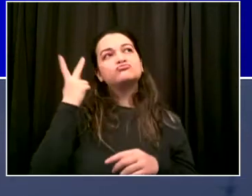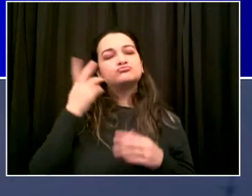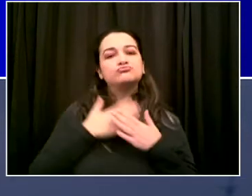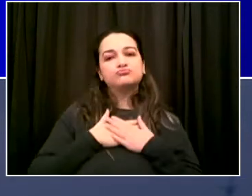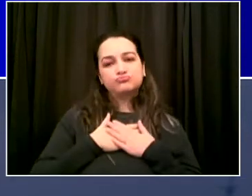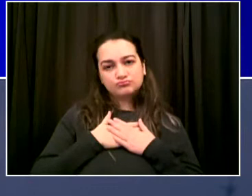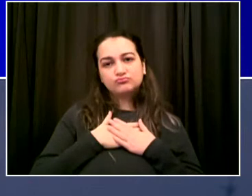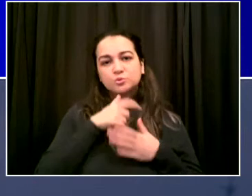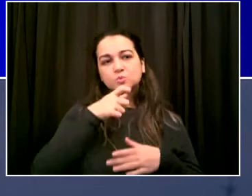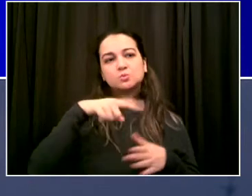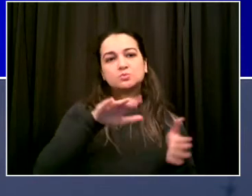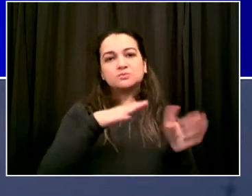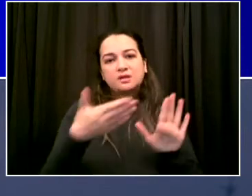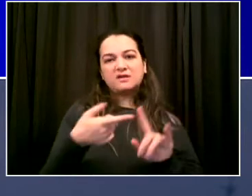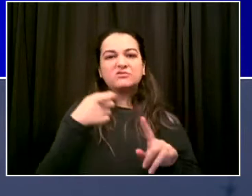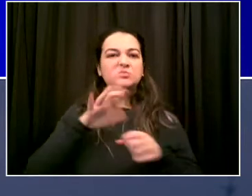OUT THERE KNOWS SOMMNEOE E O WHHH AS LOST THIS IS